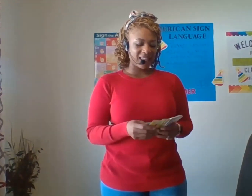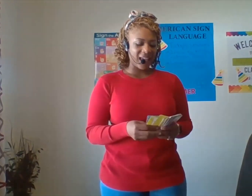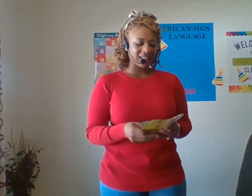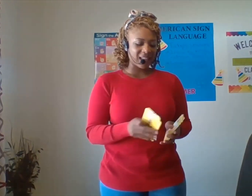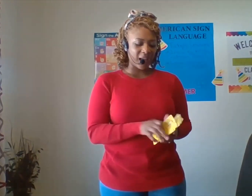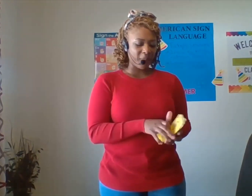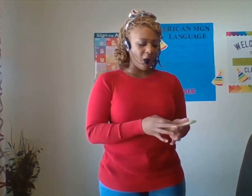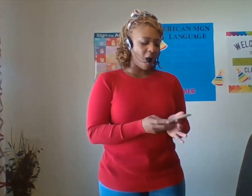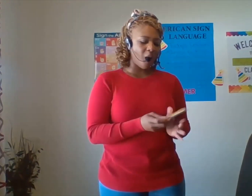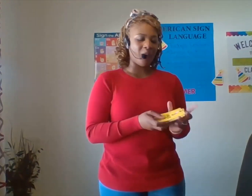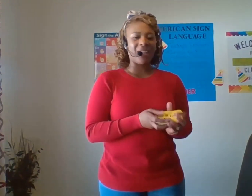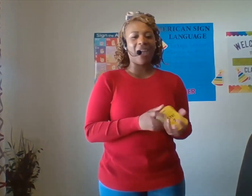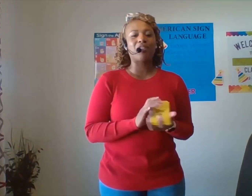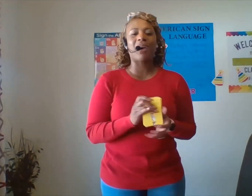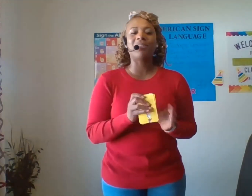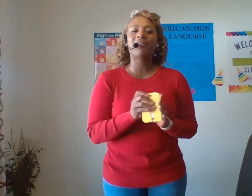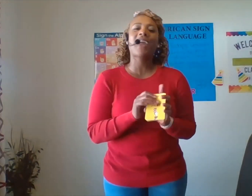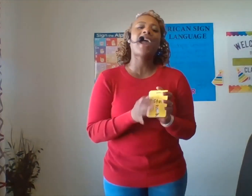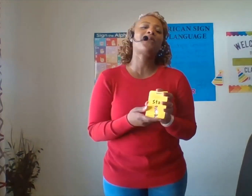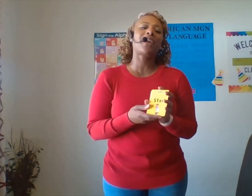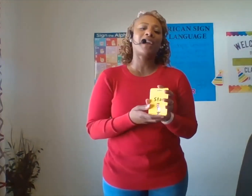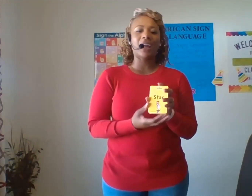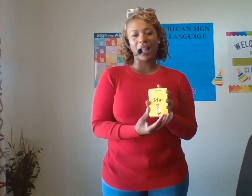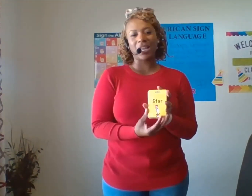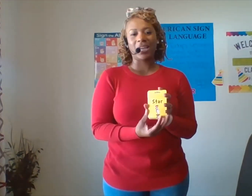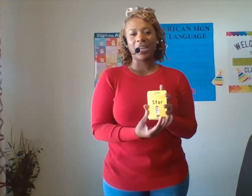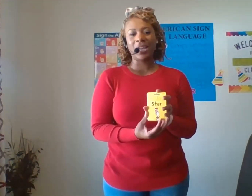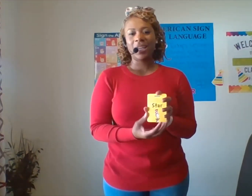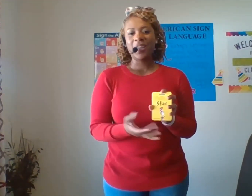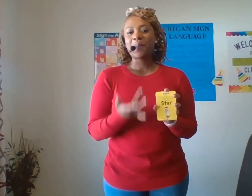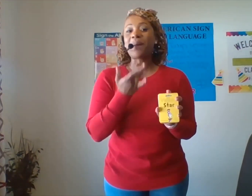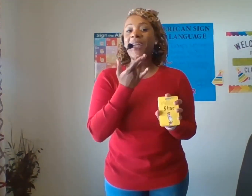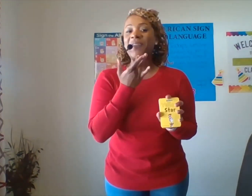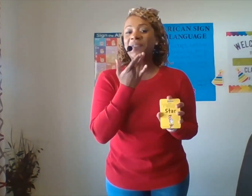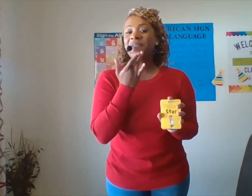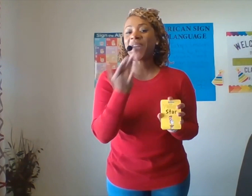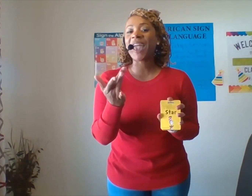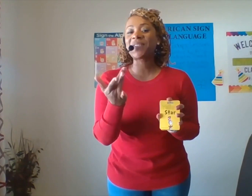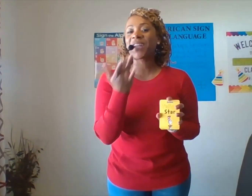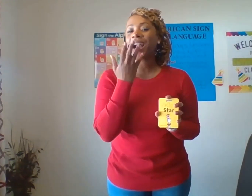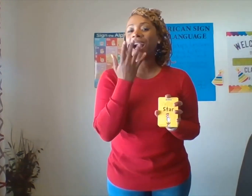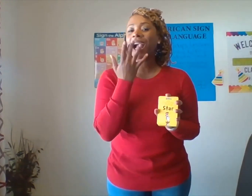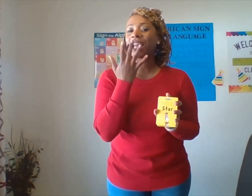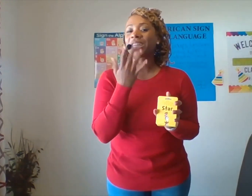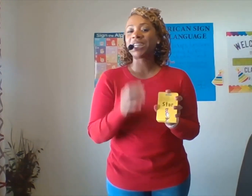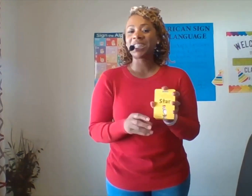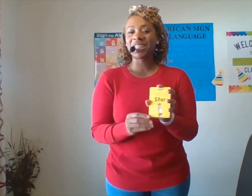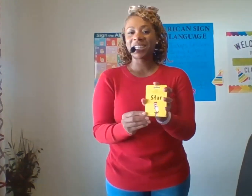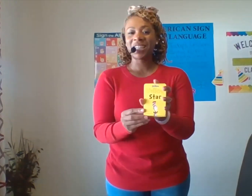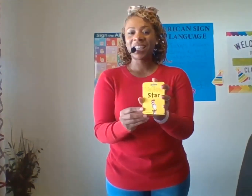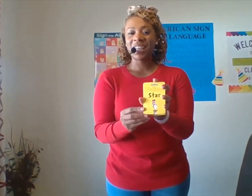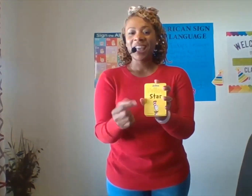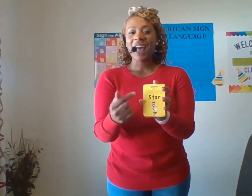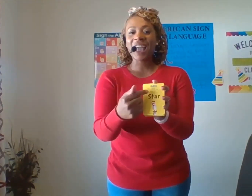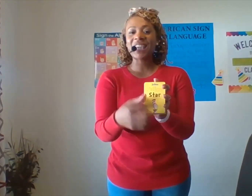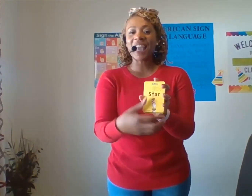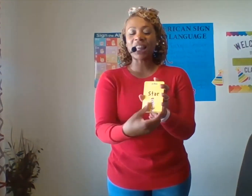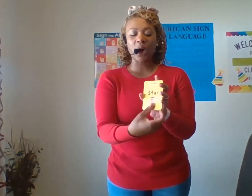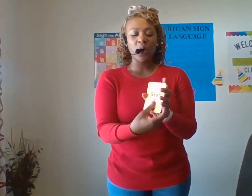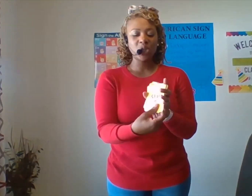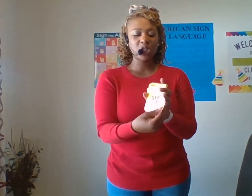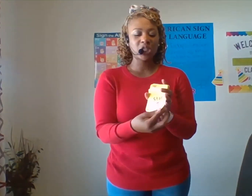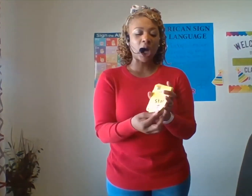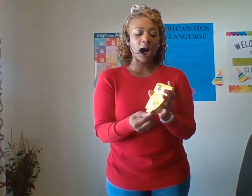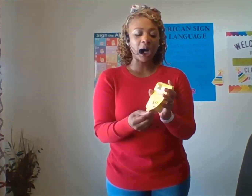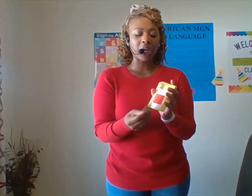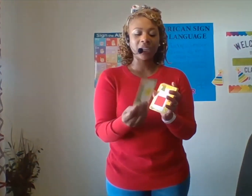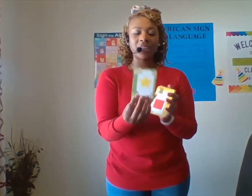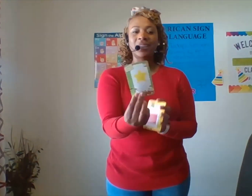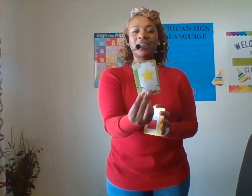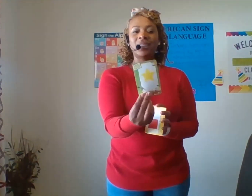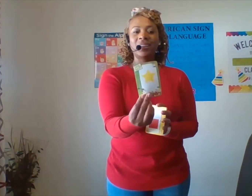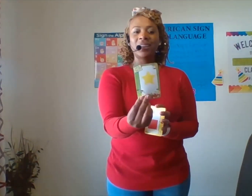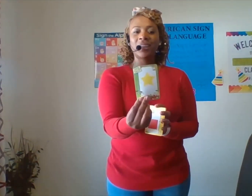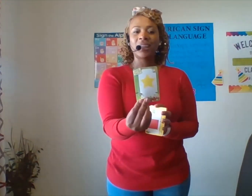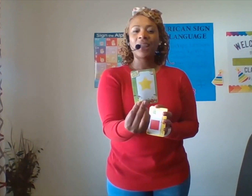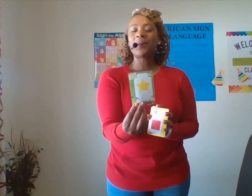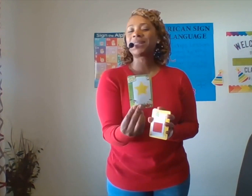next up oh we have my favorite color my favorite color a yellow star and what's